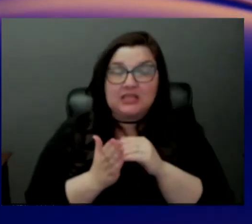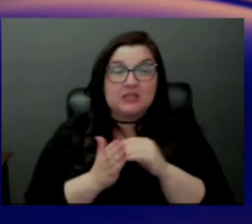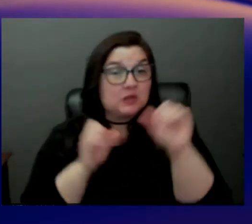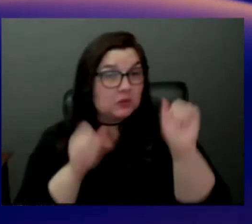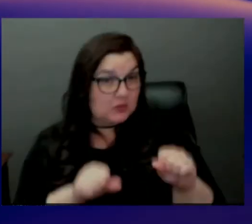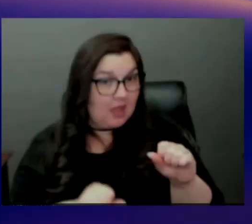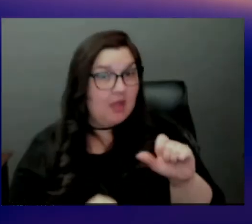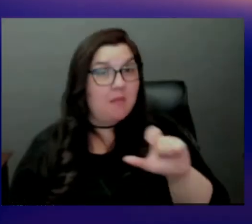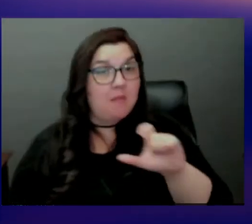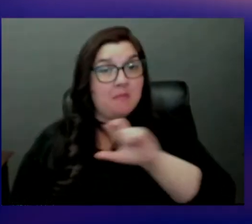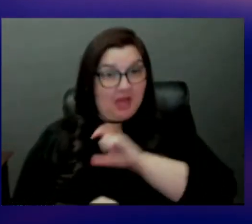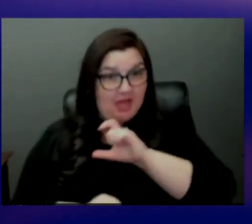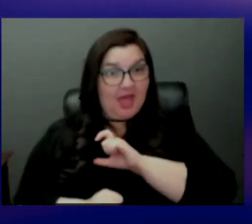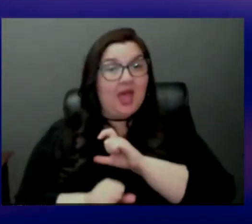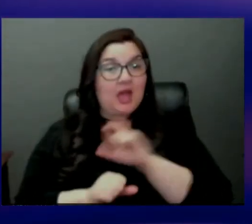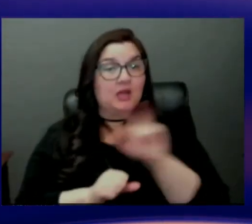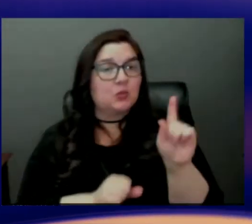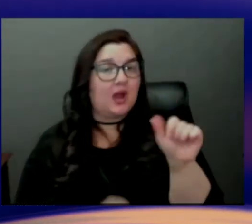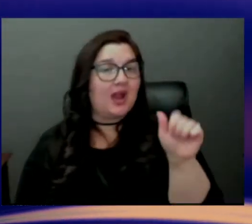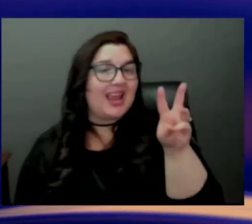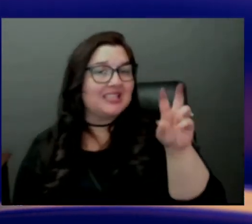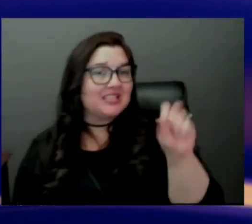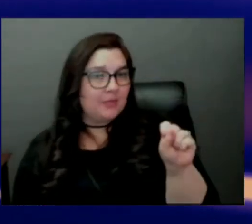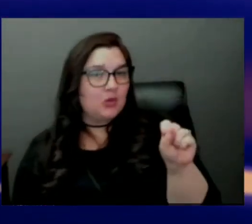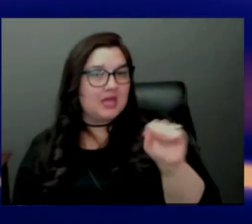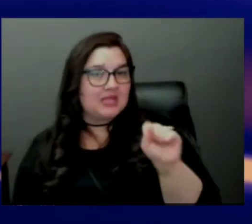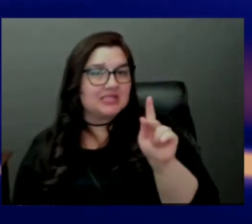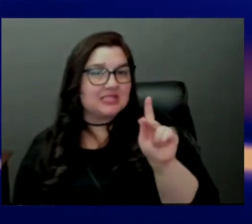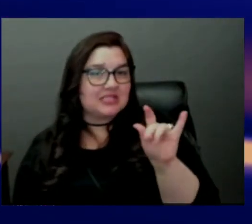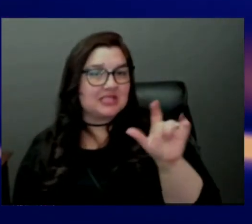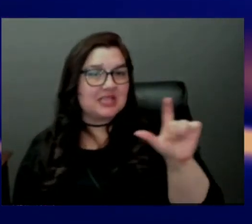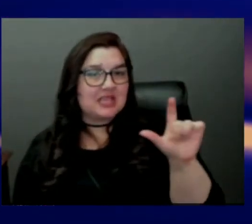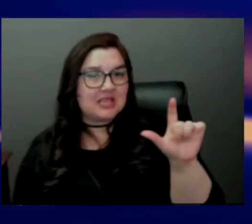through AWS Skill Builder, where the assessment is.